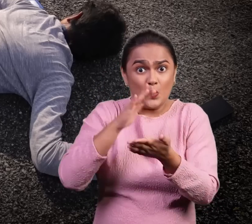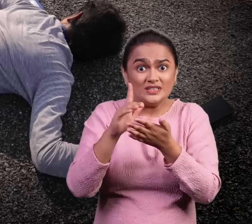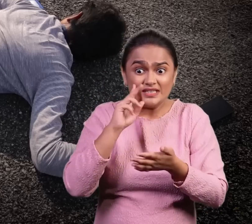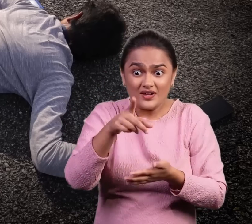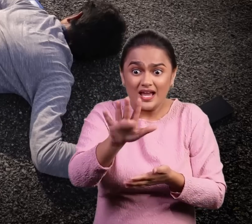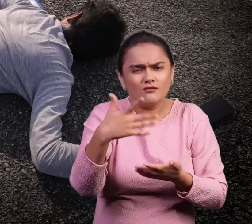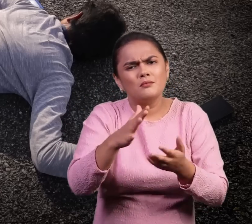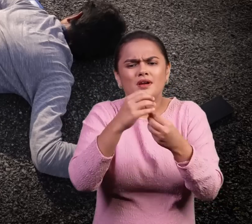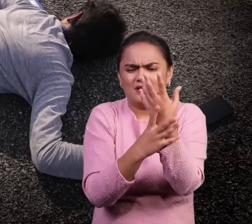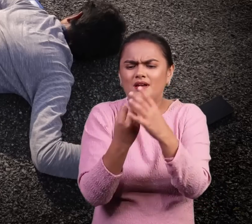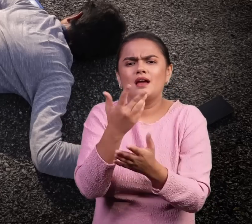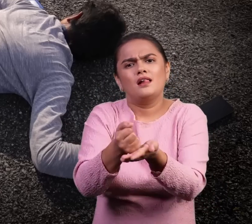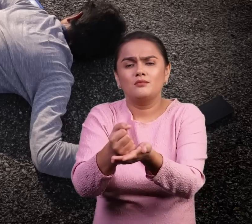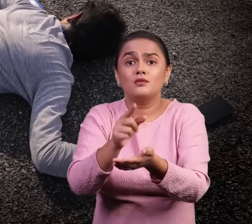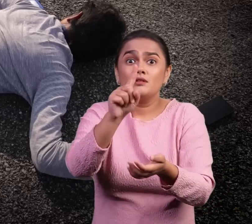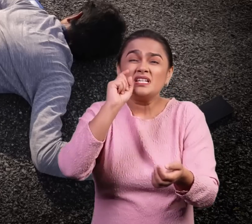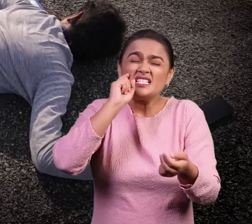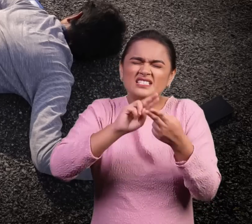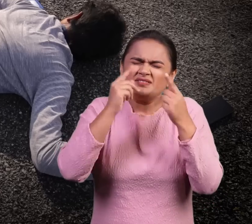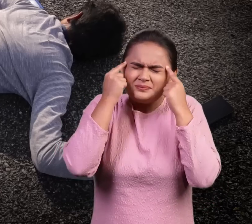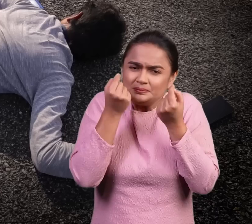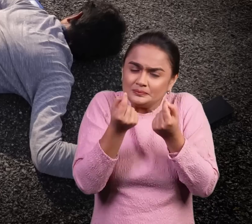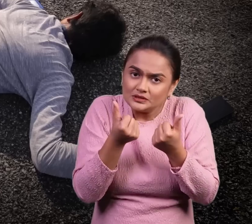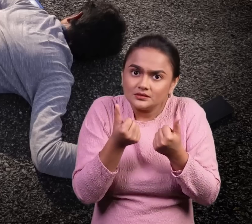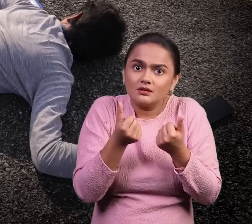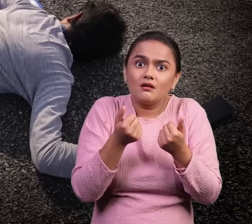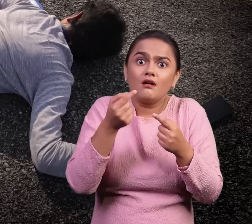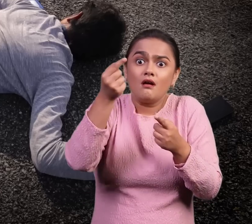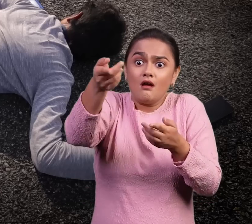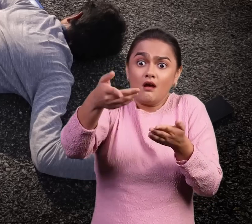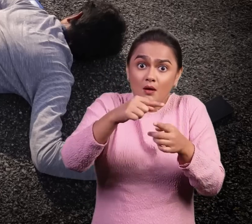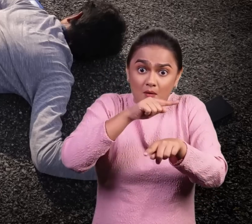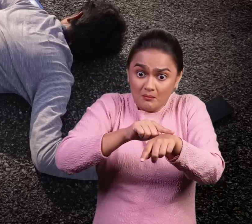If you accidentally come into contact with blood while helping,